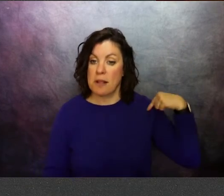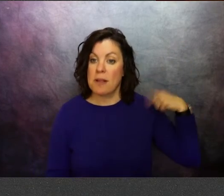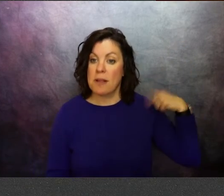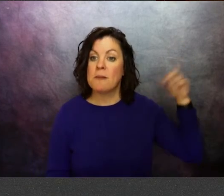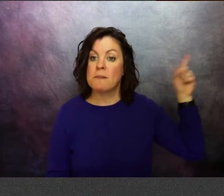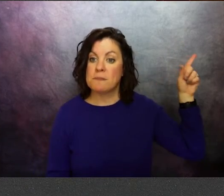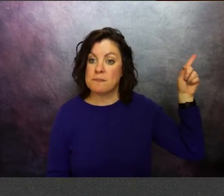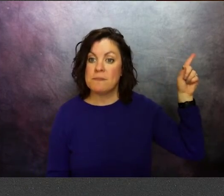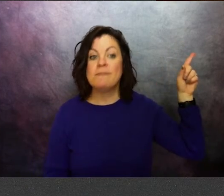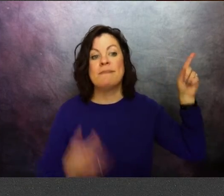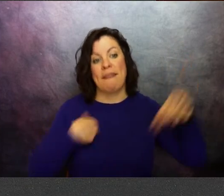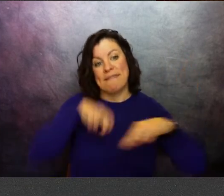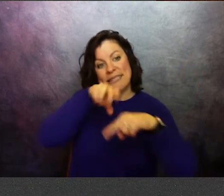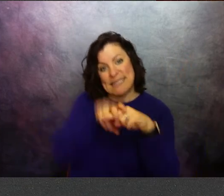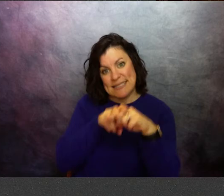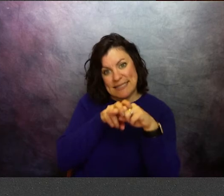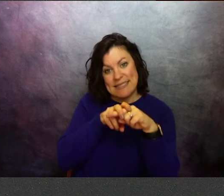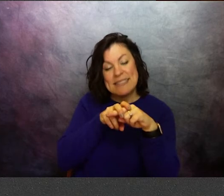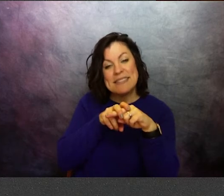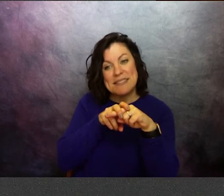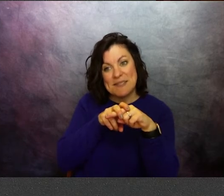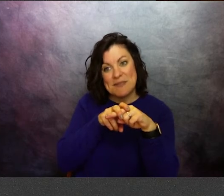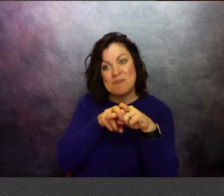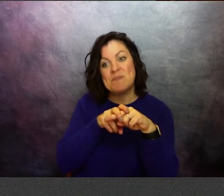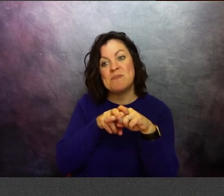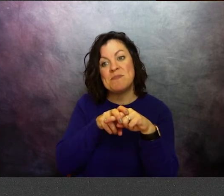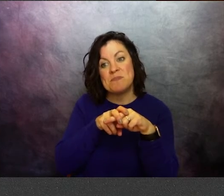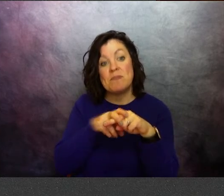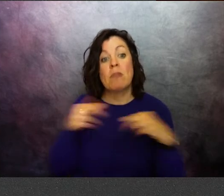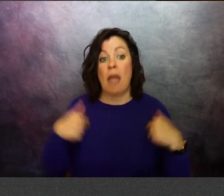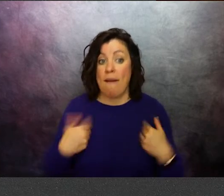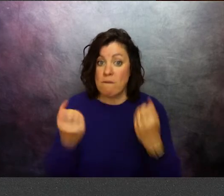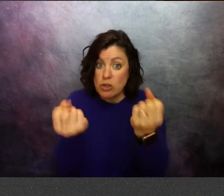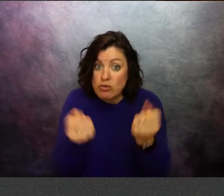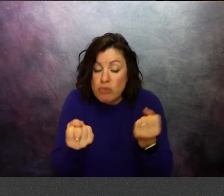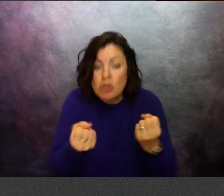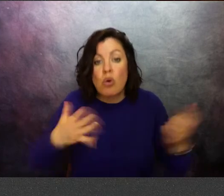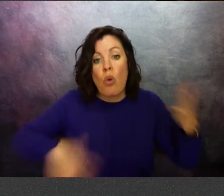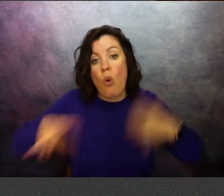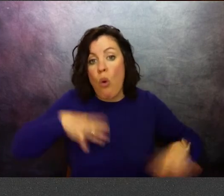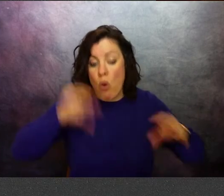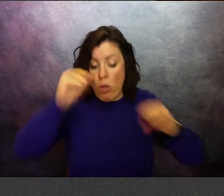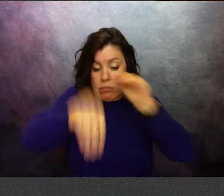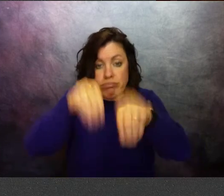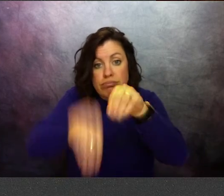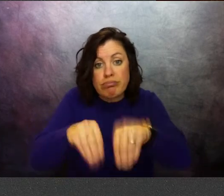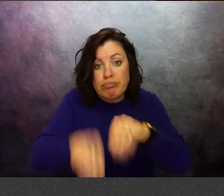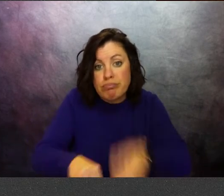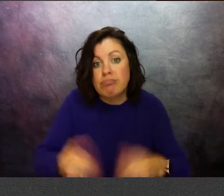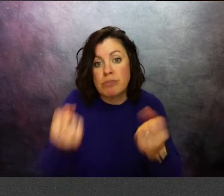Is there a table in your room, maybe a seat there, or maybe there's a dresser where you keep your clothes or